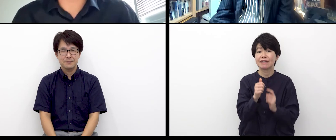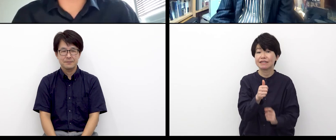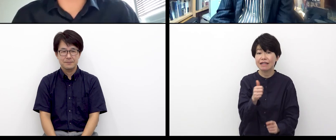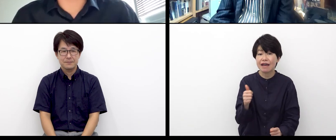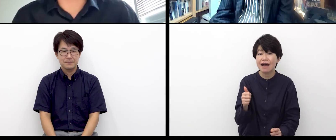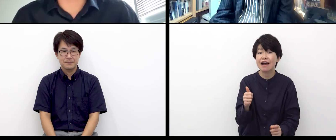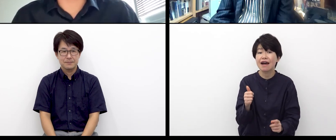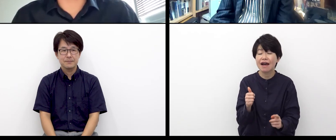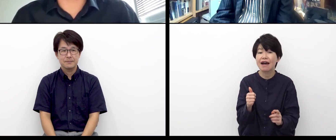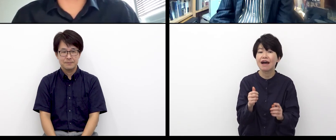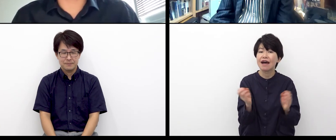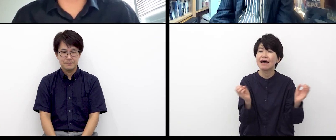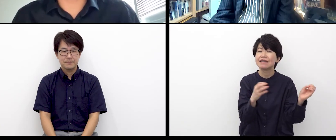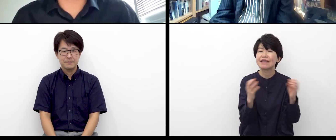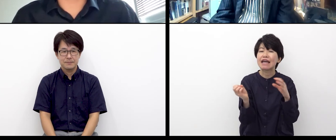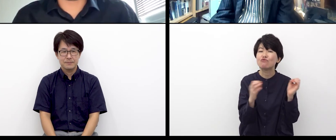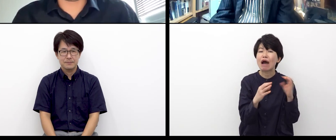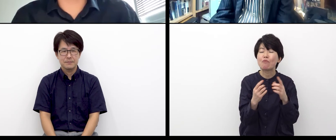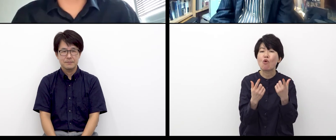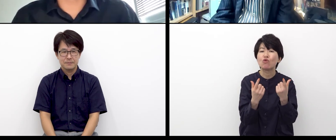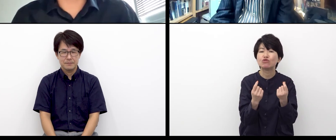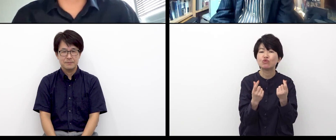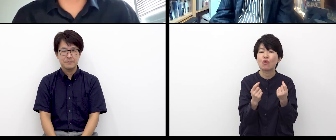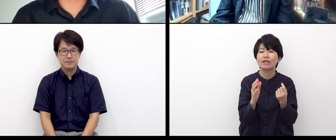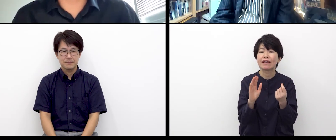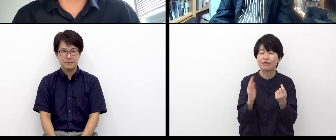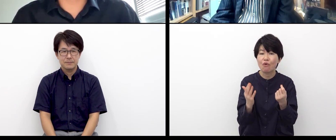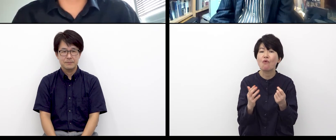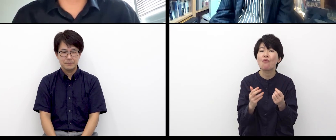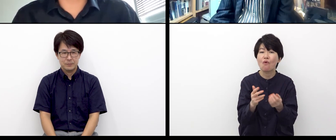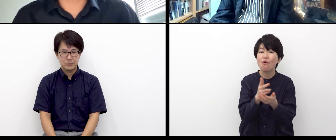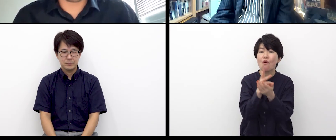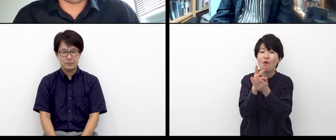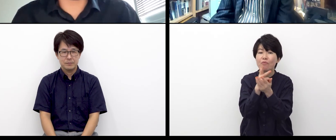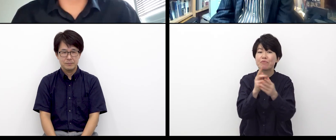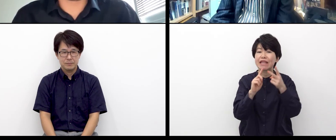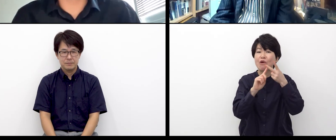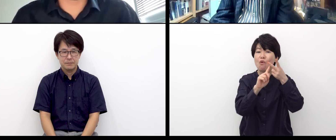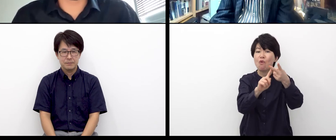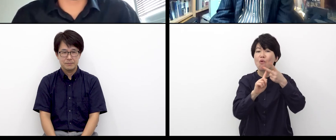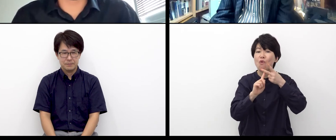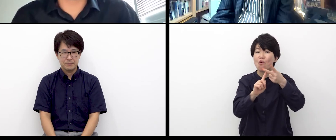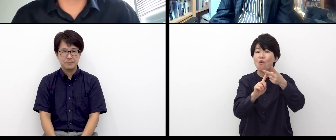But just like dialogue, those video letters will not work